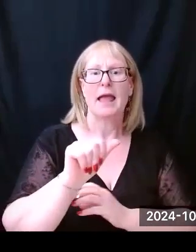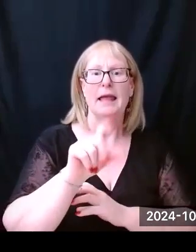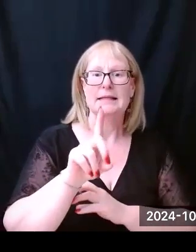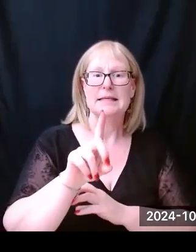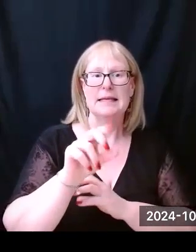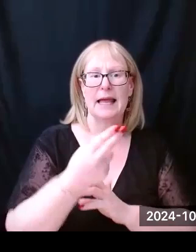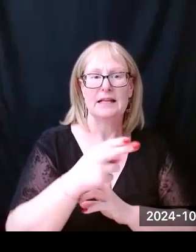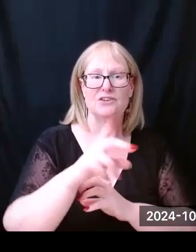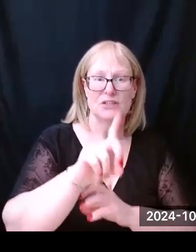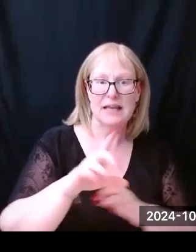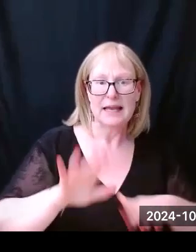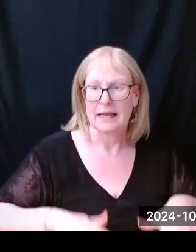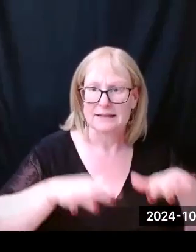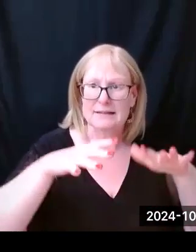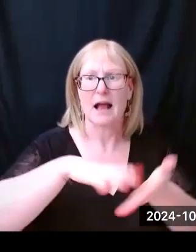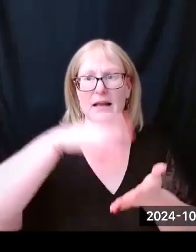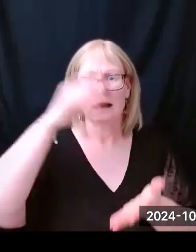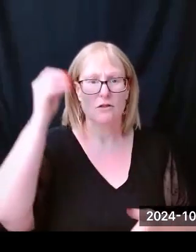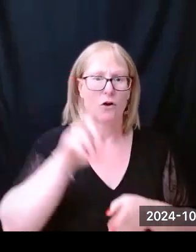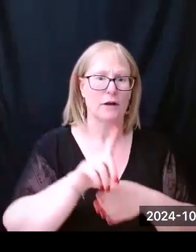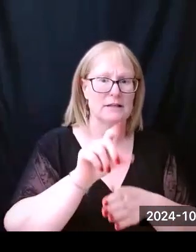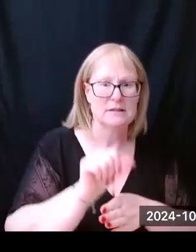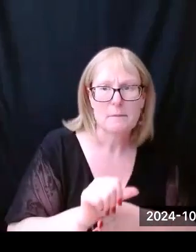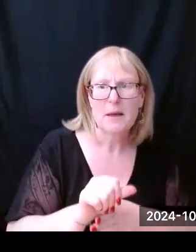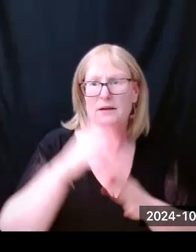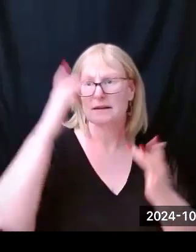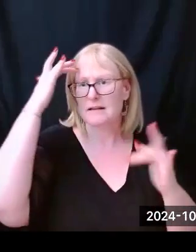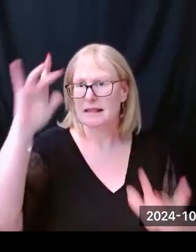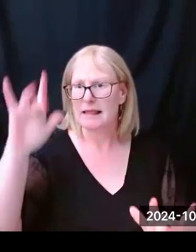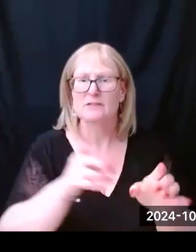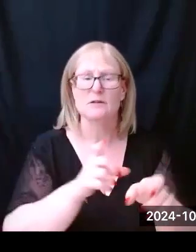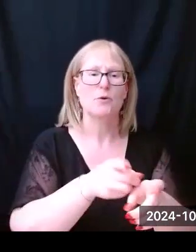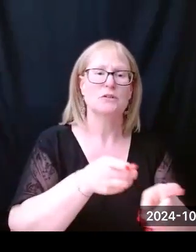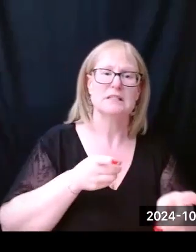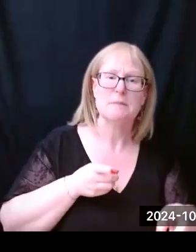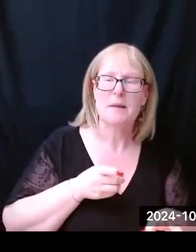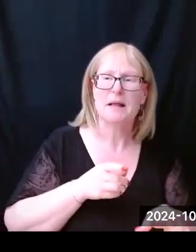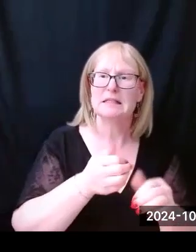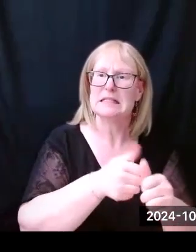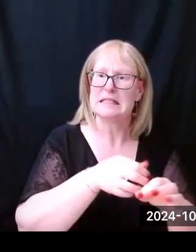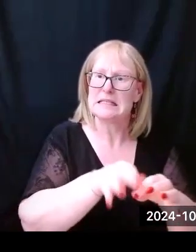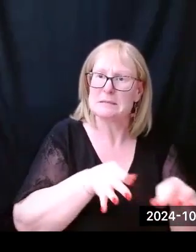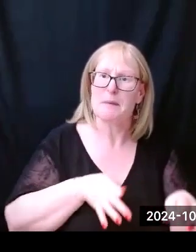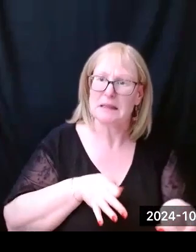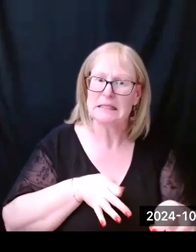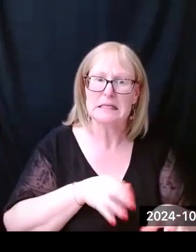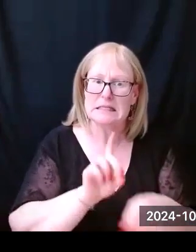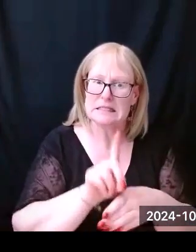disabilities, and behavior problems. And if you see a doctor like a cardiologist or a pulmonologist,